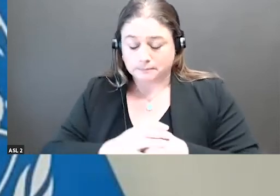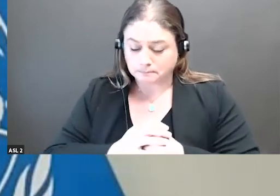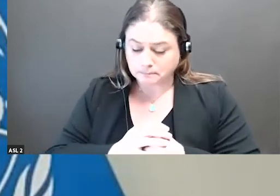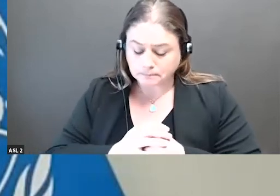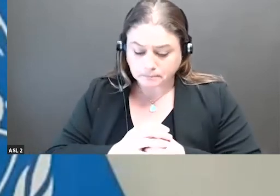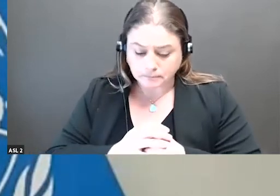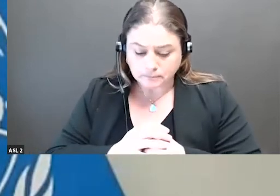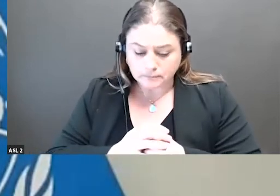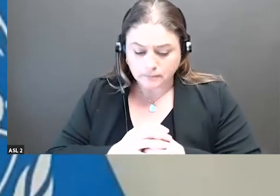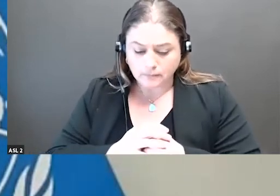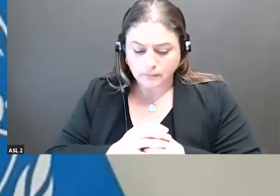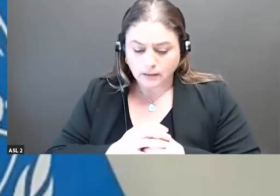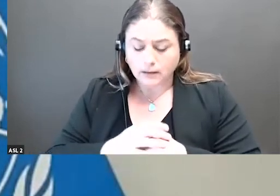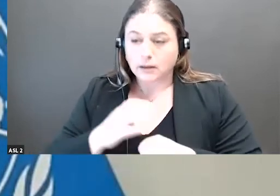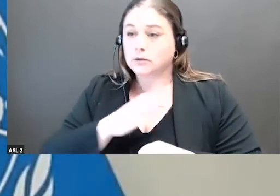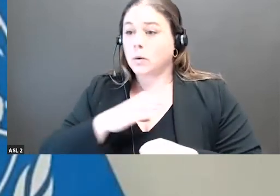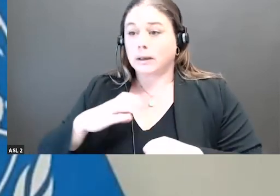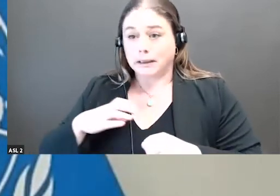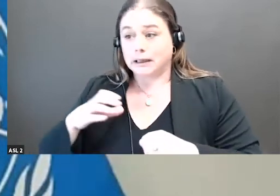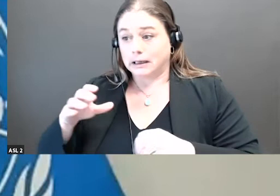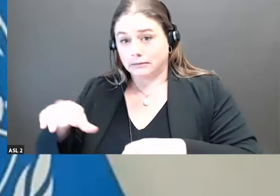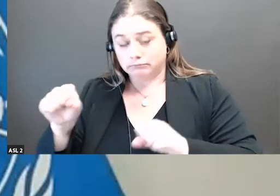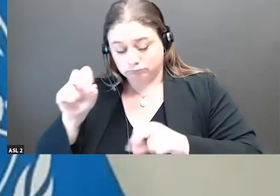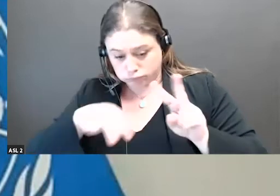the committees' concluding observations included this recommendation that I'm quoting,